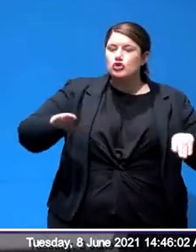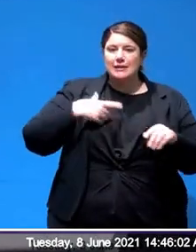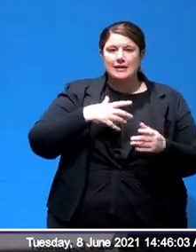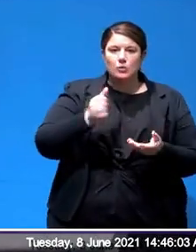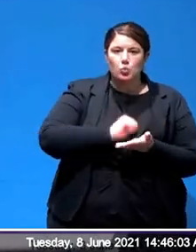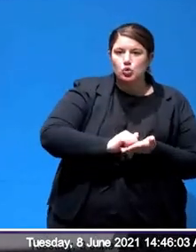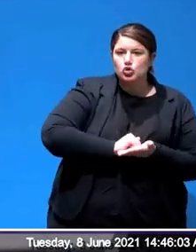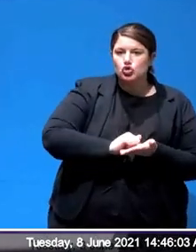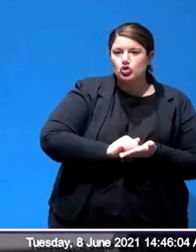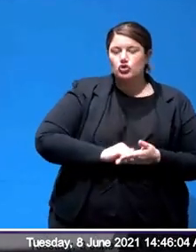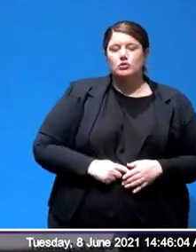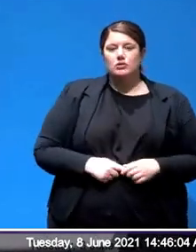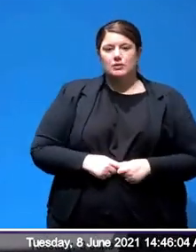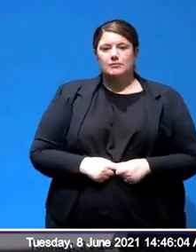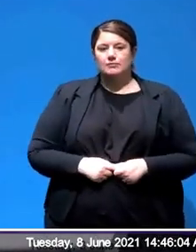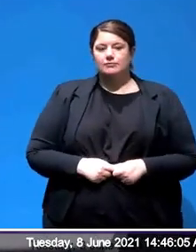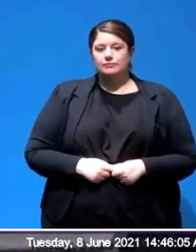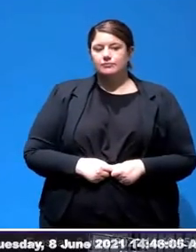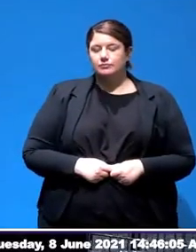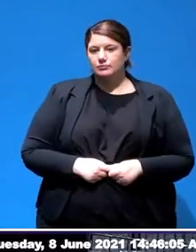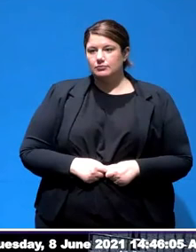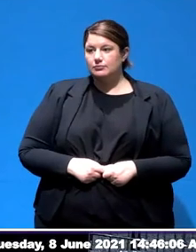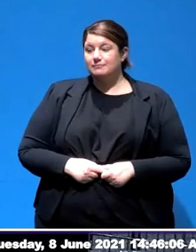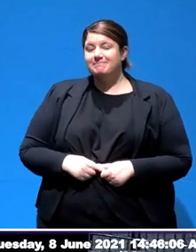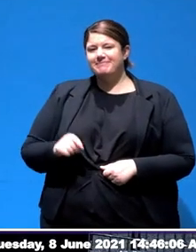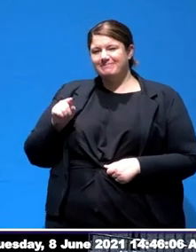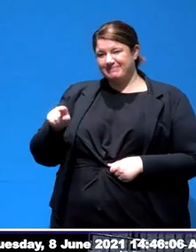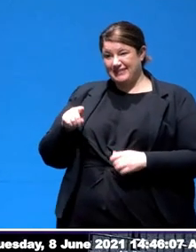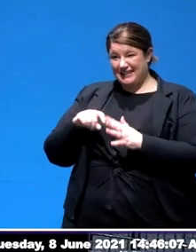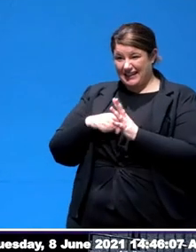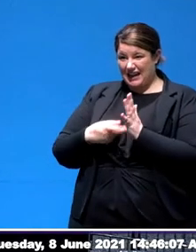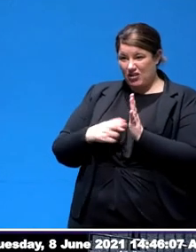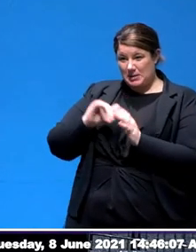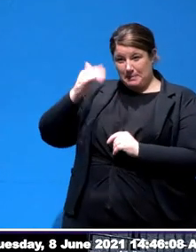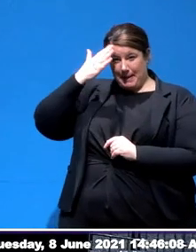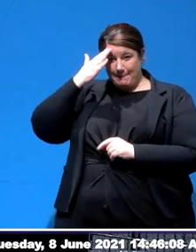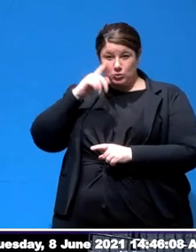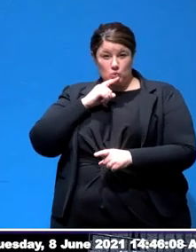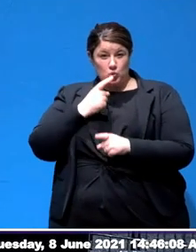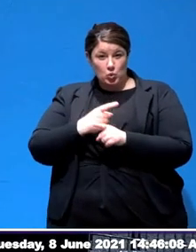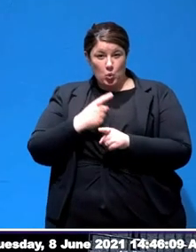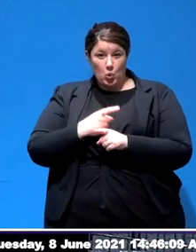But you would agree that from Karen's description, that it had --- Yes, I would ---